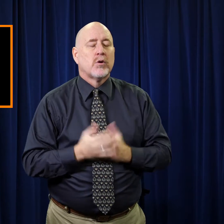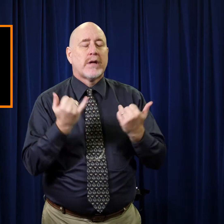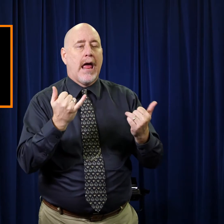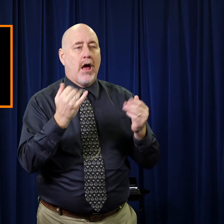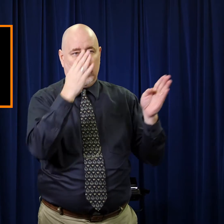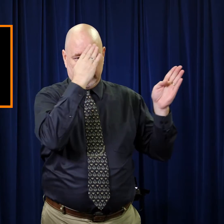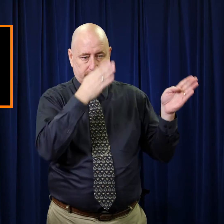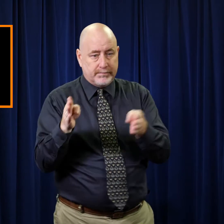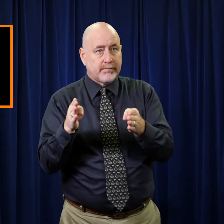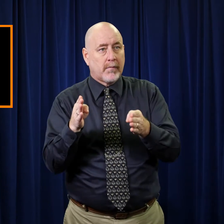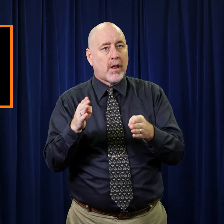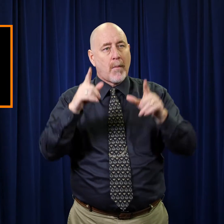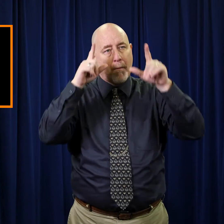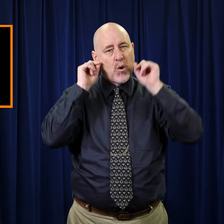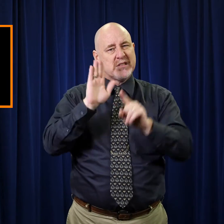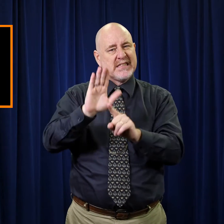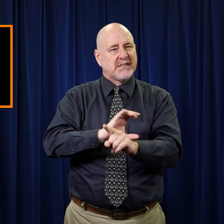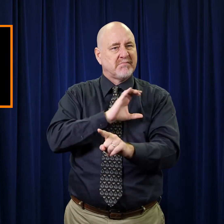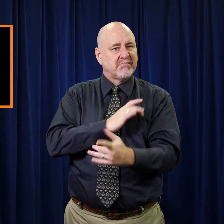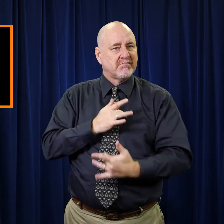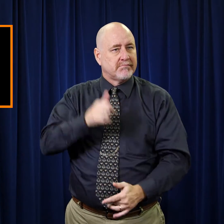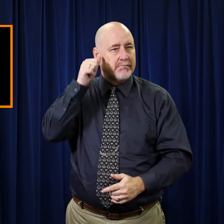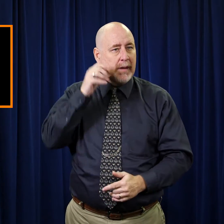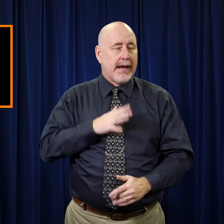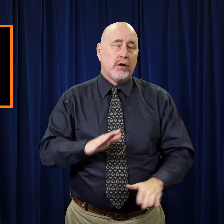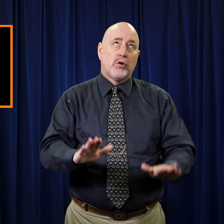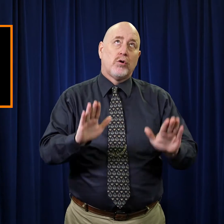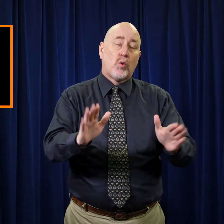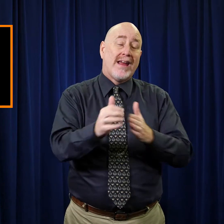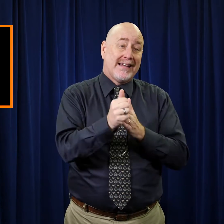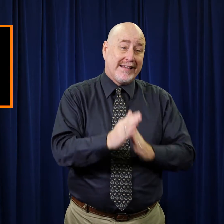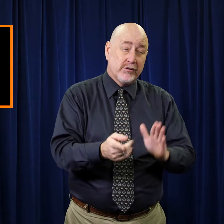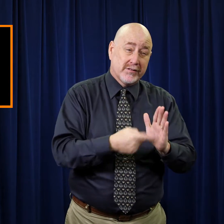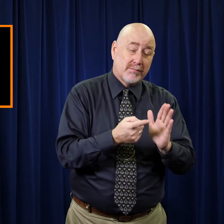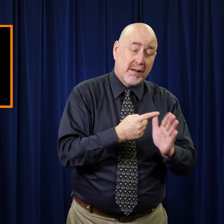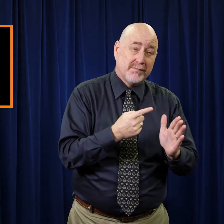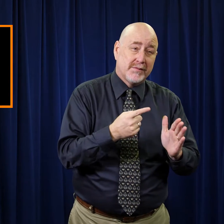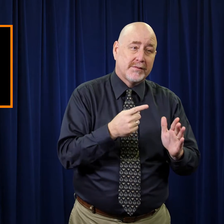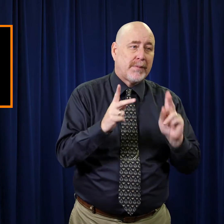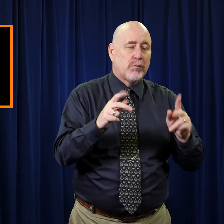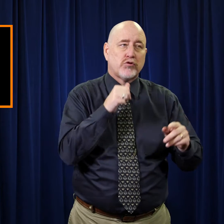Now I want you to see Moses and the kind of man he was. Now look, great leaders are sometimes